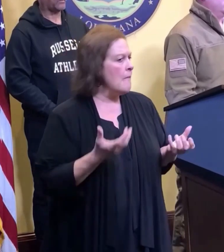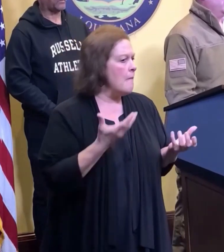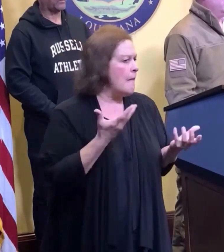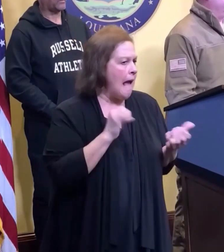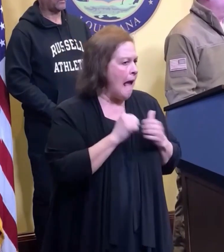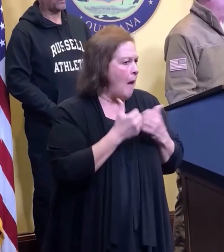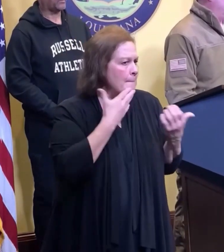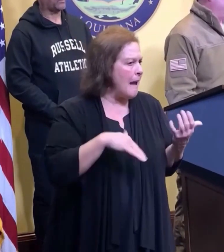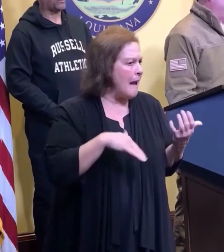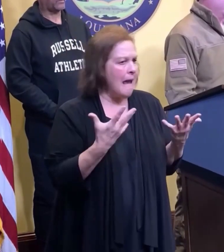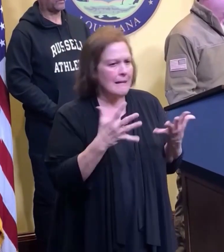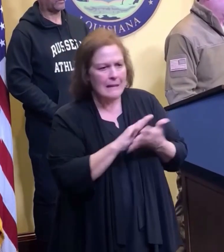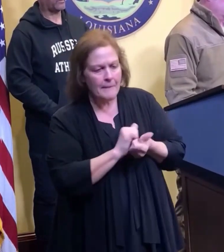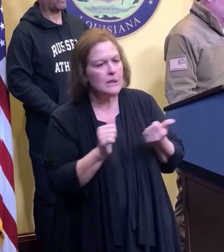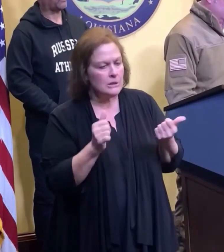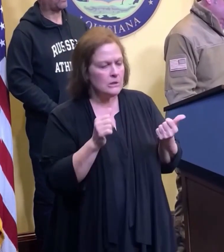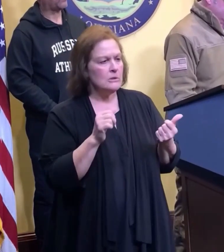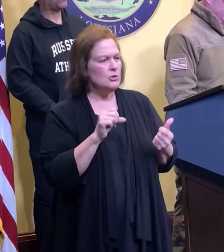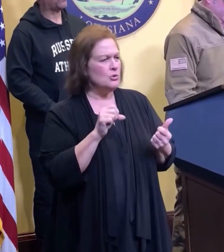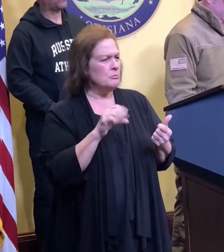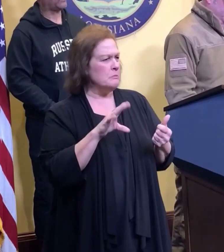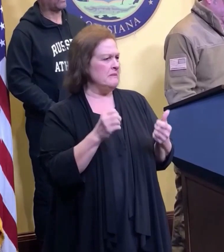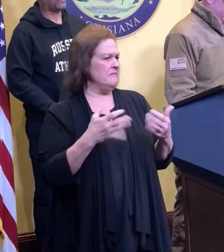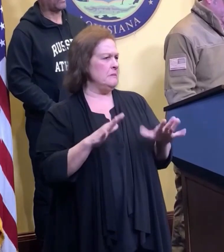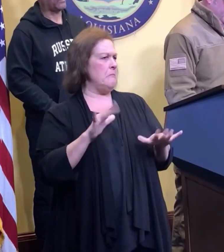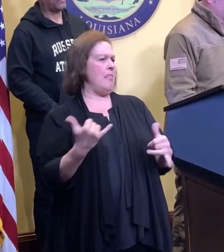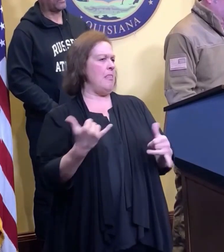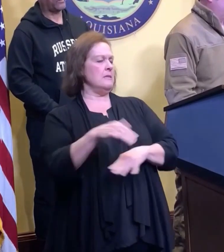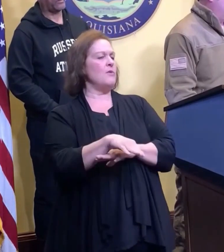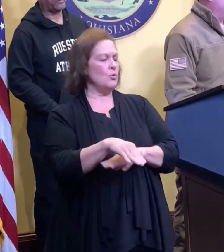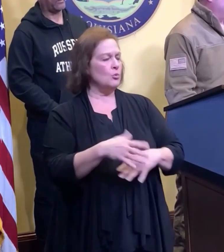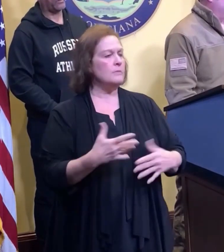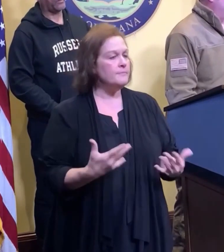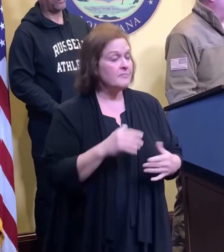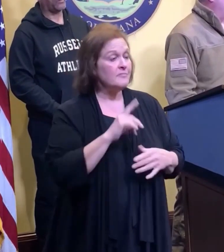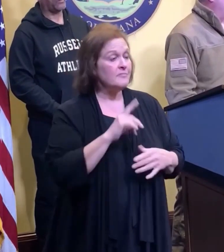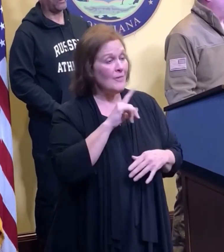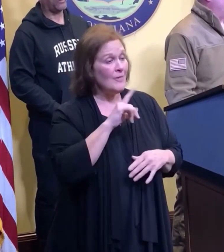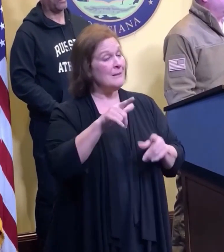be done sometime this afternoon um and that's predominantly in saint bernard but we'll also